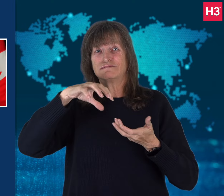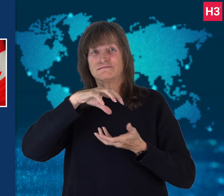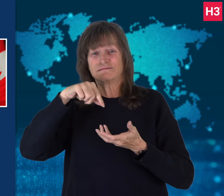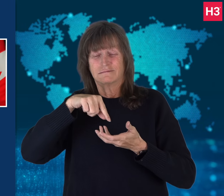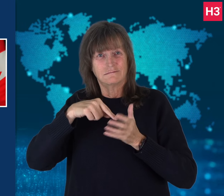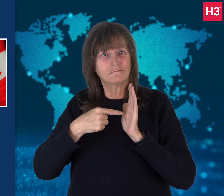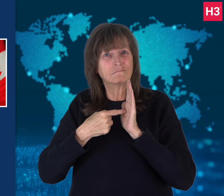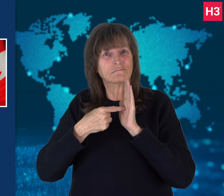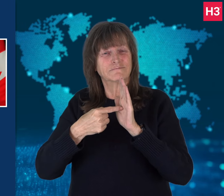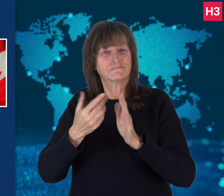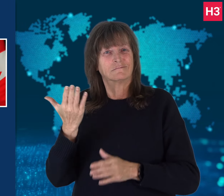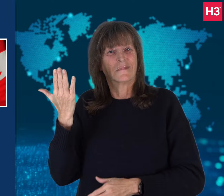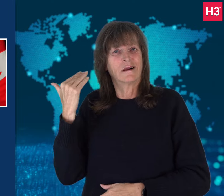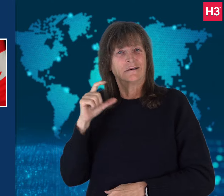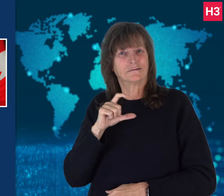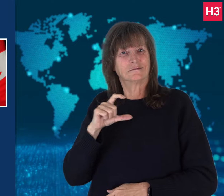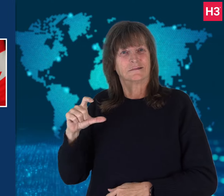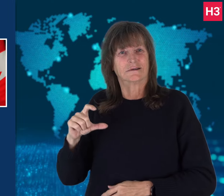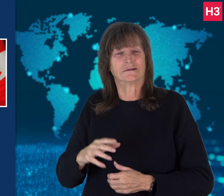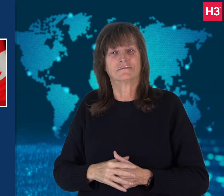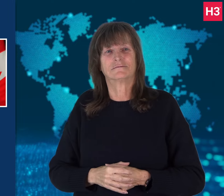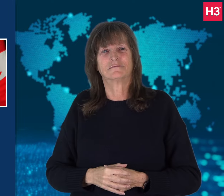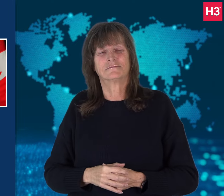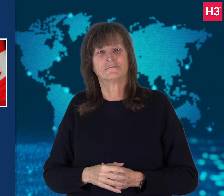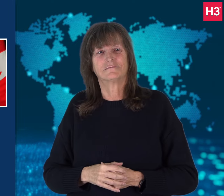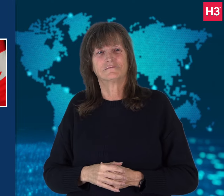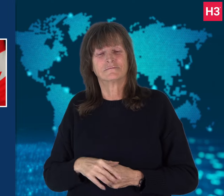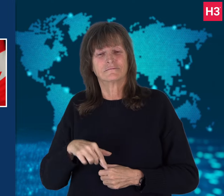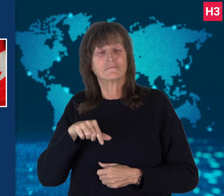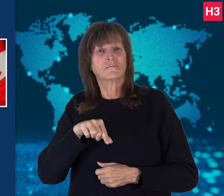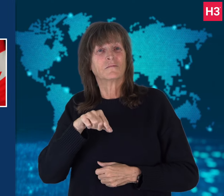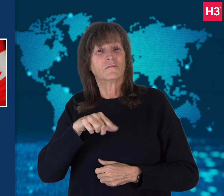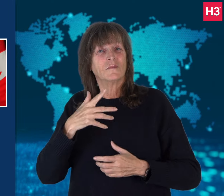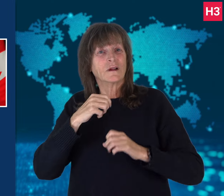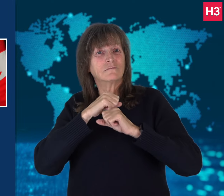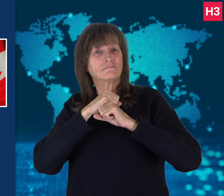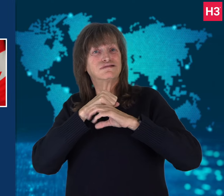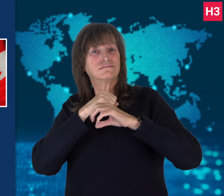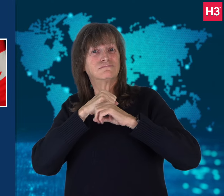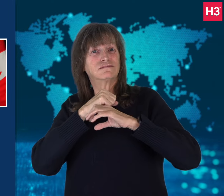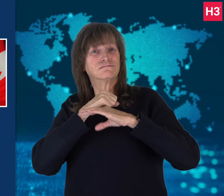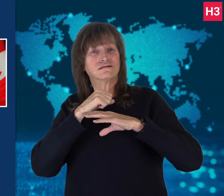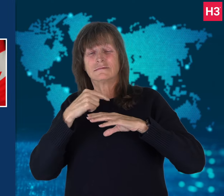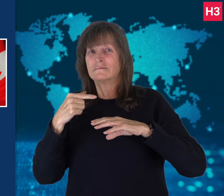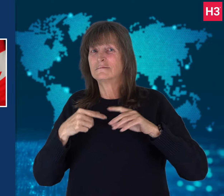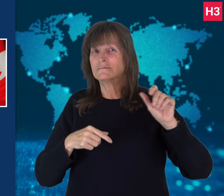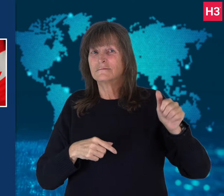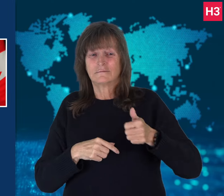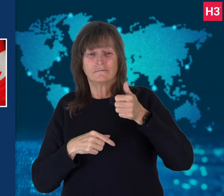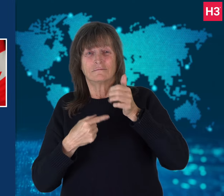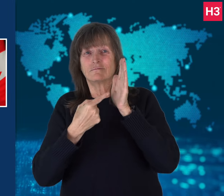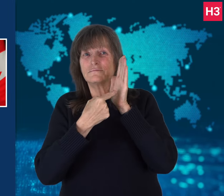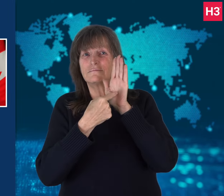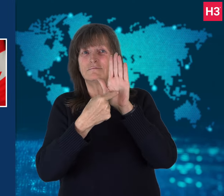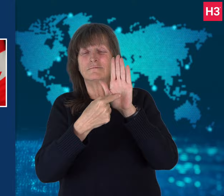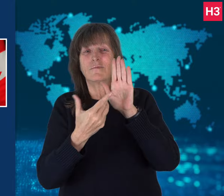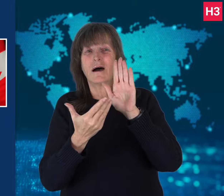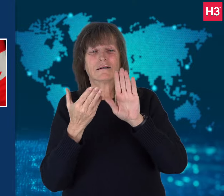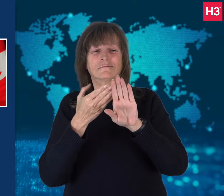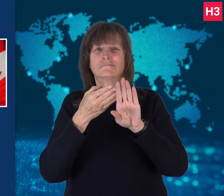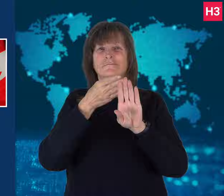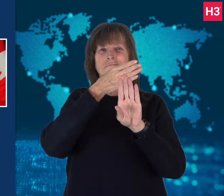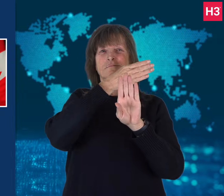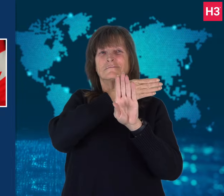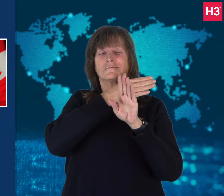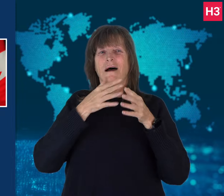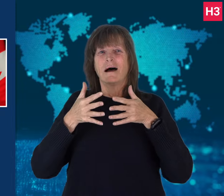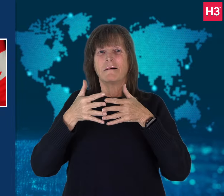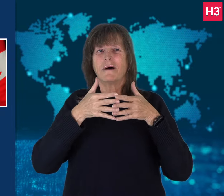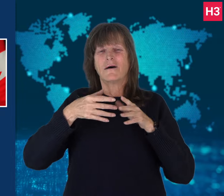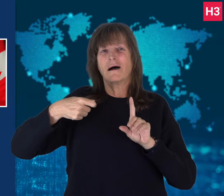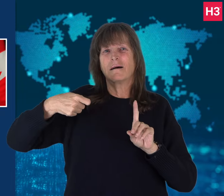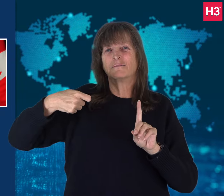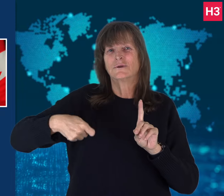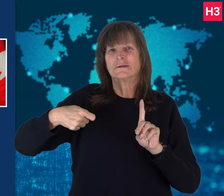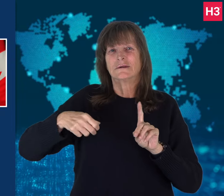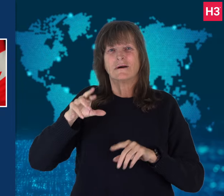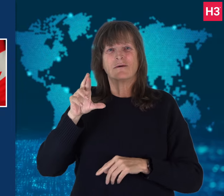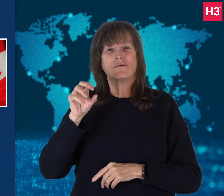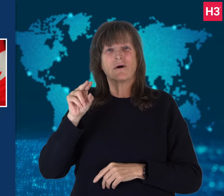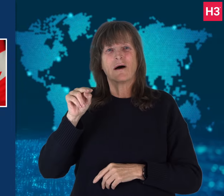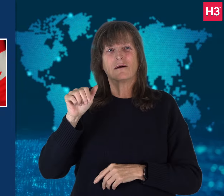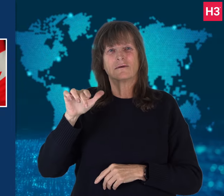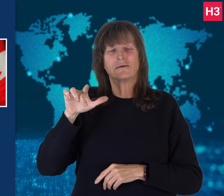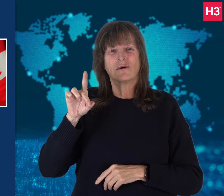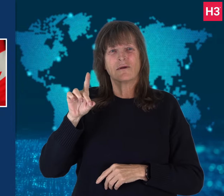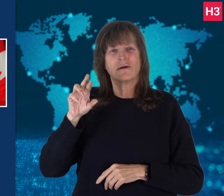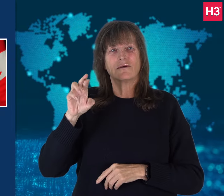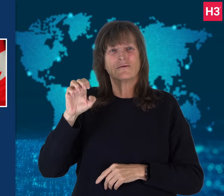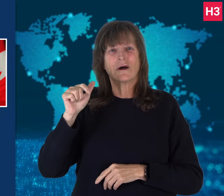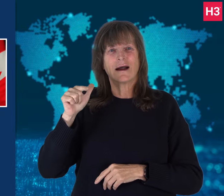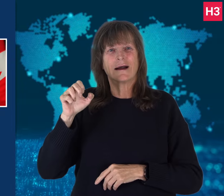ad aired last week. The ad used former U.S. President Ronald Reagan’s